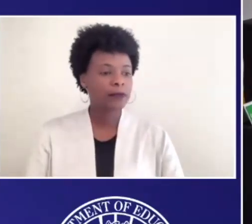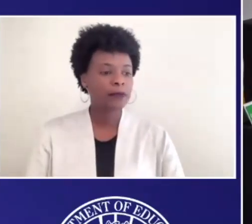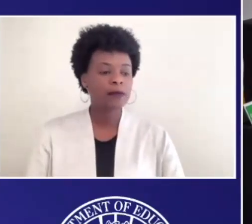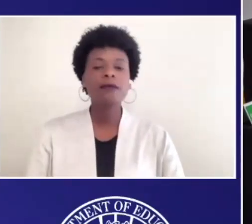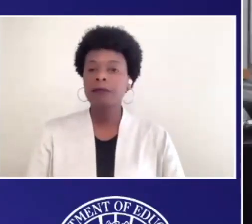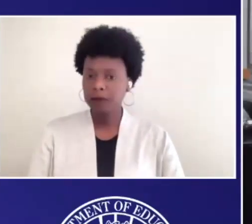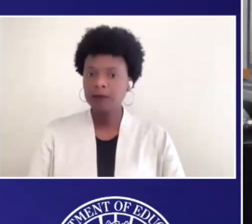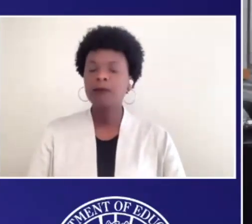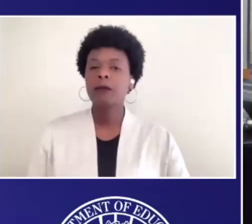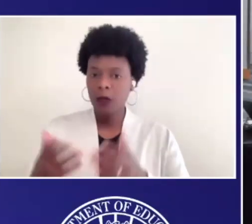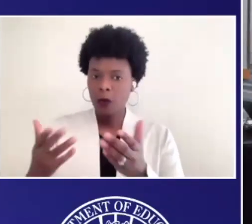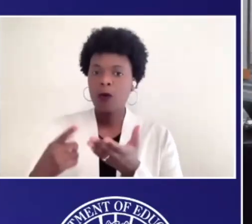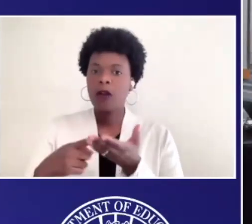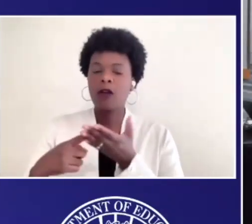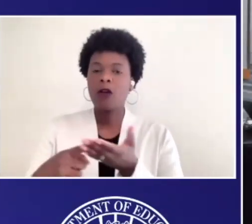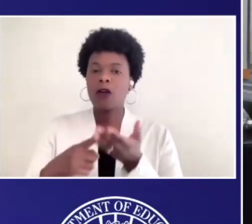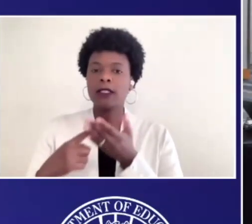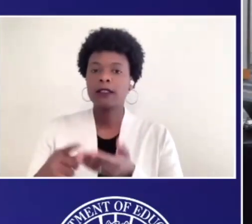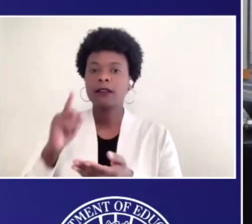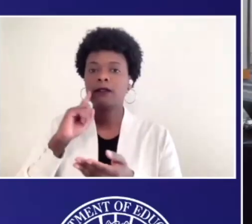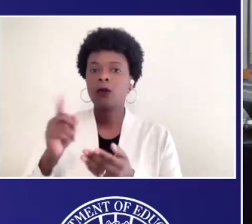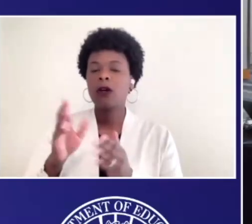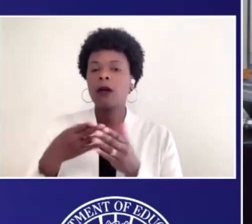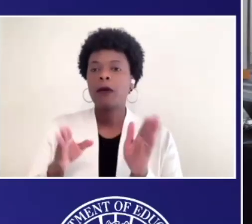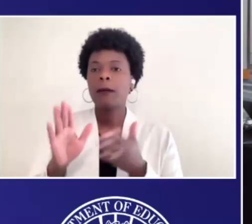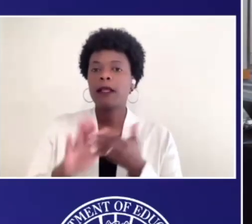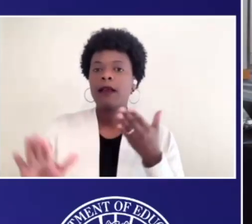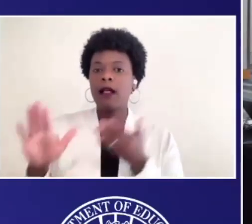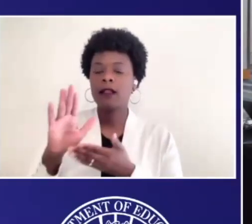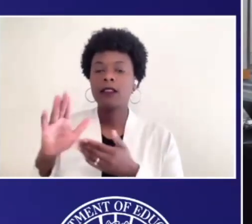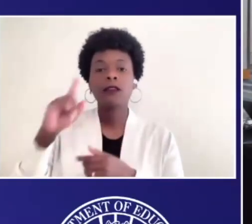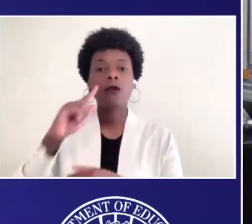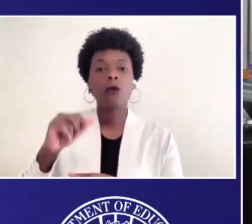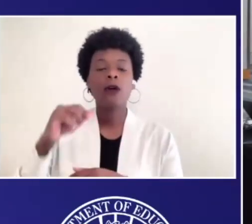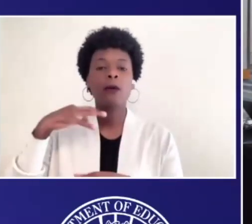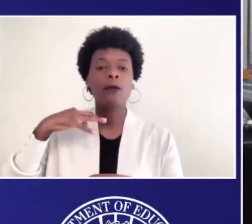Yes. We'd like to have a caucus for the public colleges, for-profit colleges, and state officials.